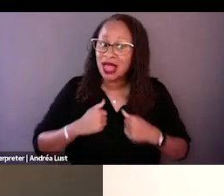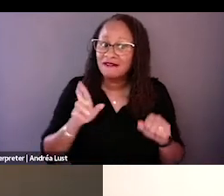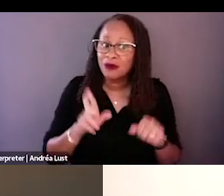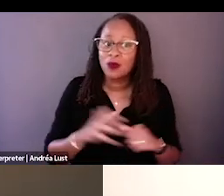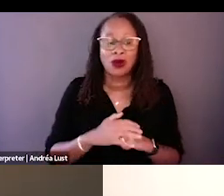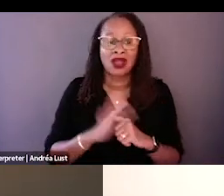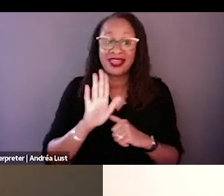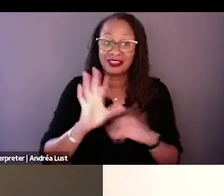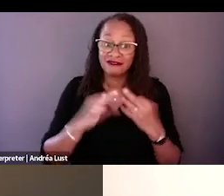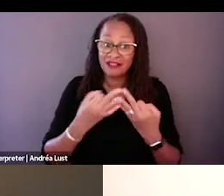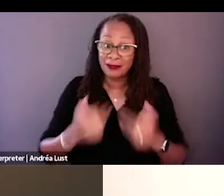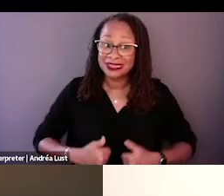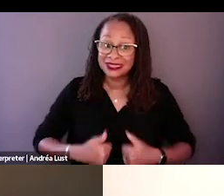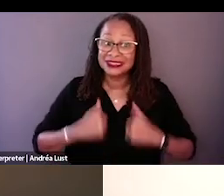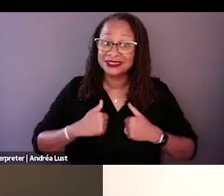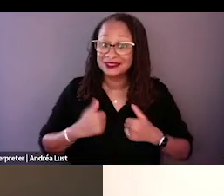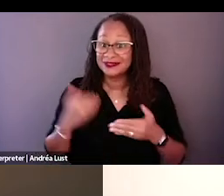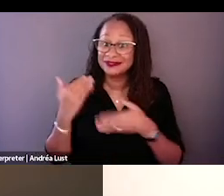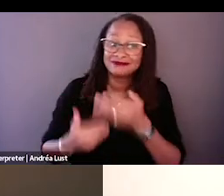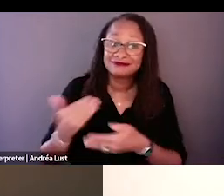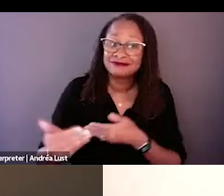It has to be official link.